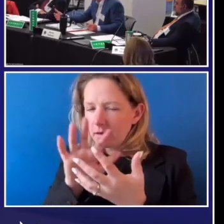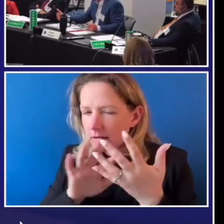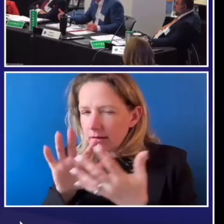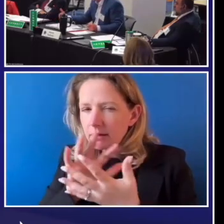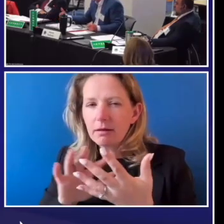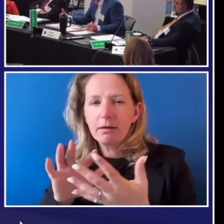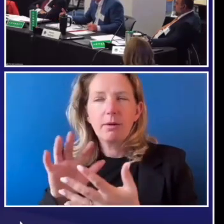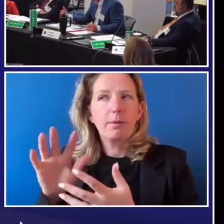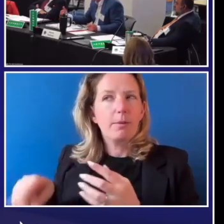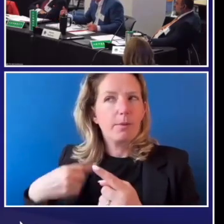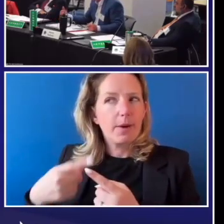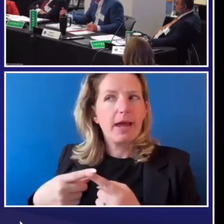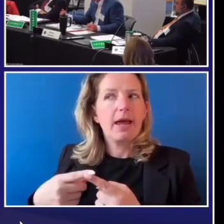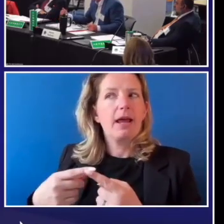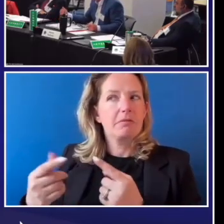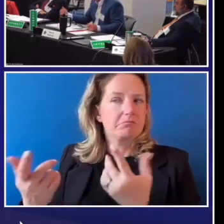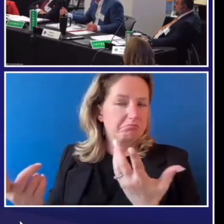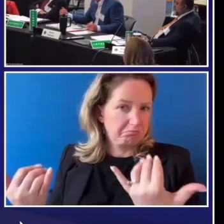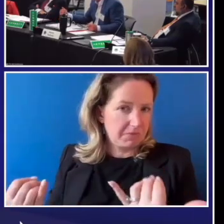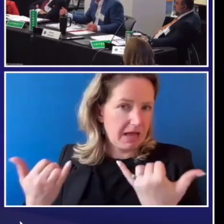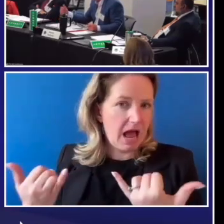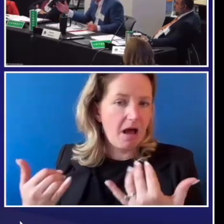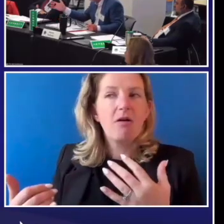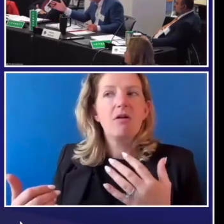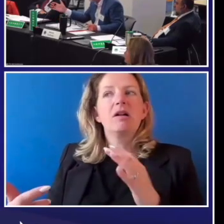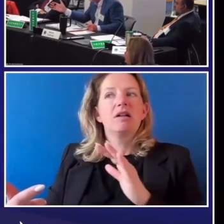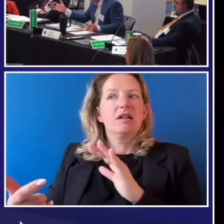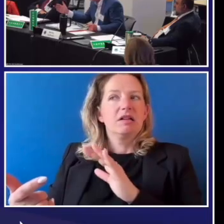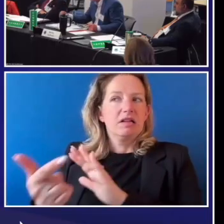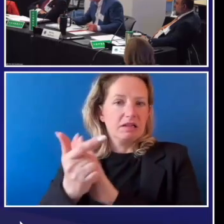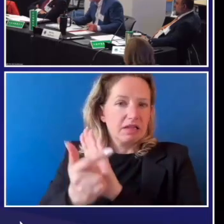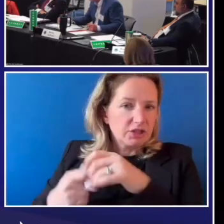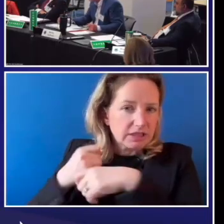I wonder if you can give us some sense of what your definition of voluntary membership is.